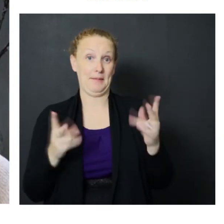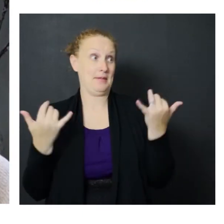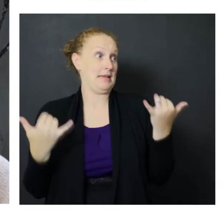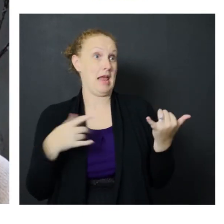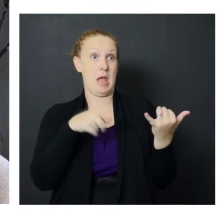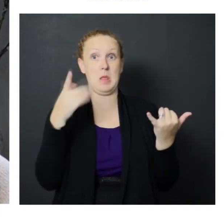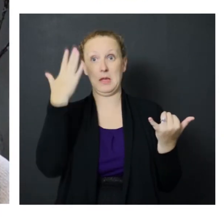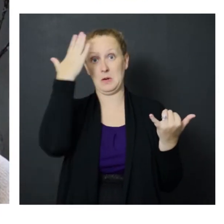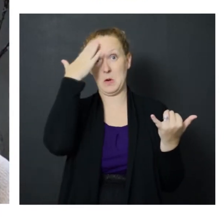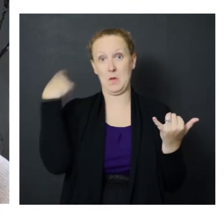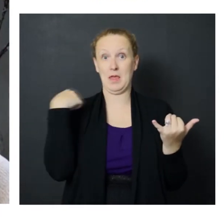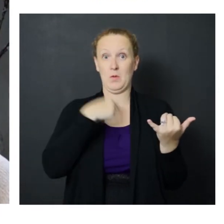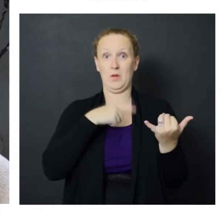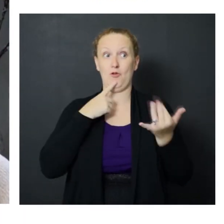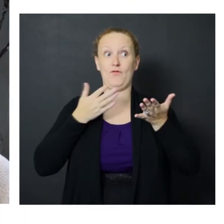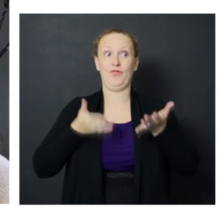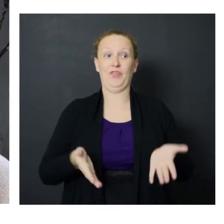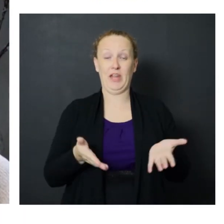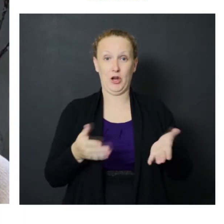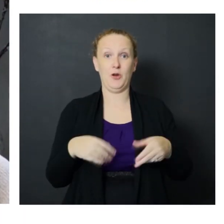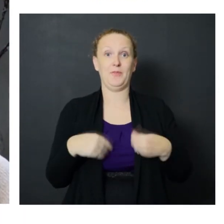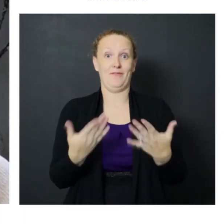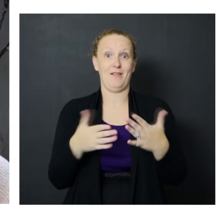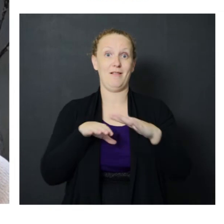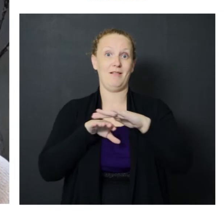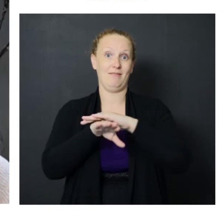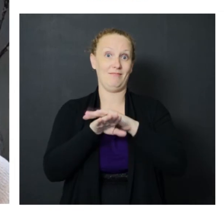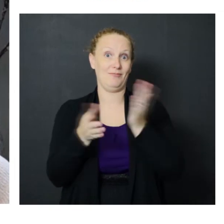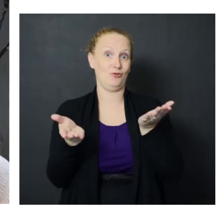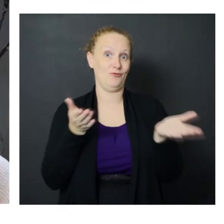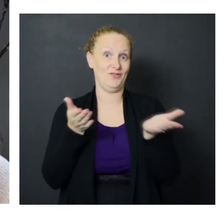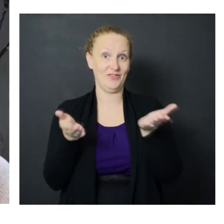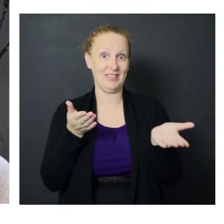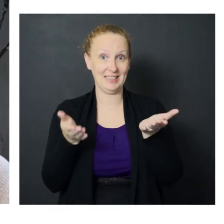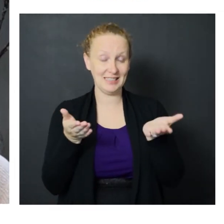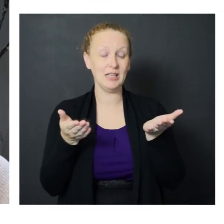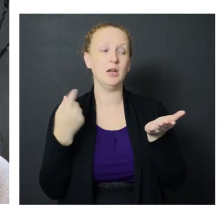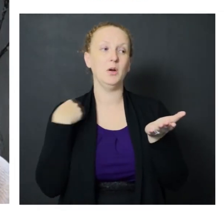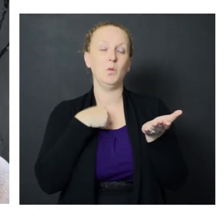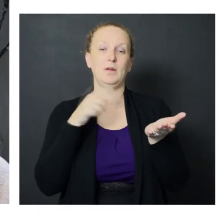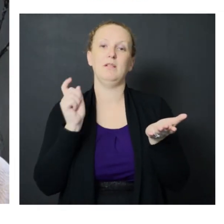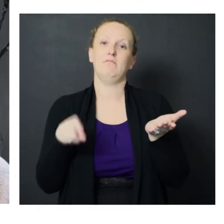and we need to continue that dialogue because the next thing we all will face as